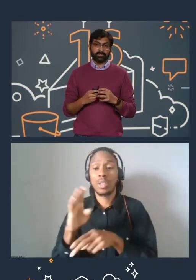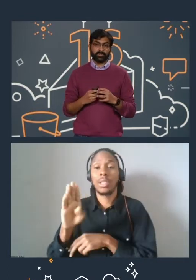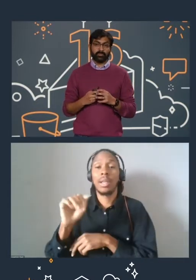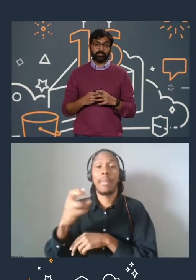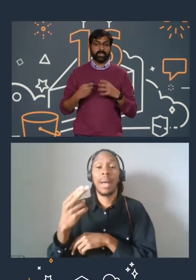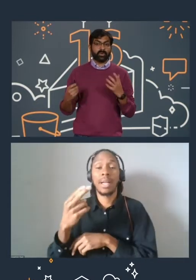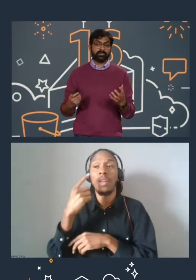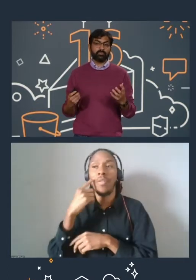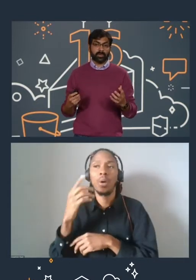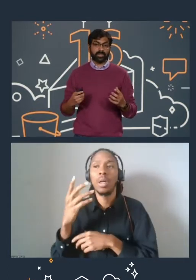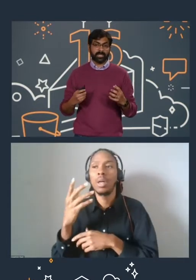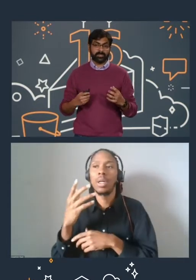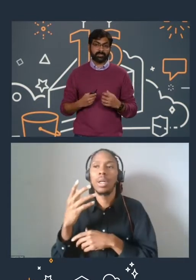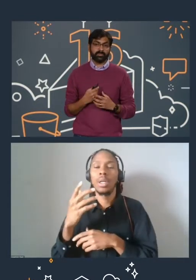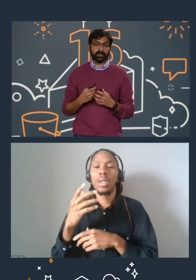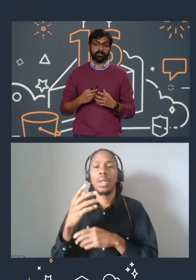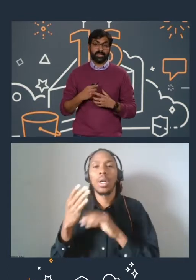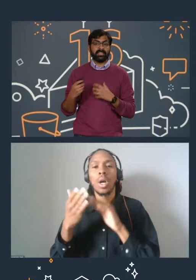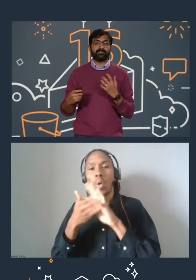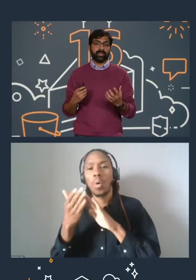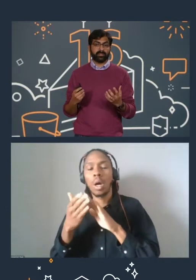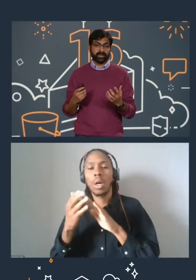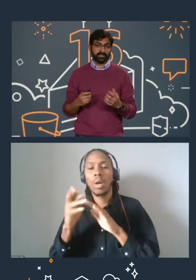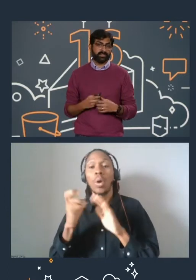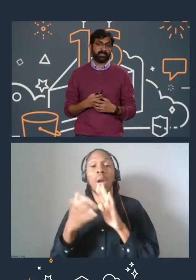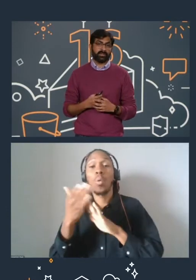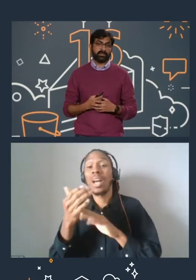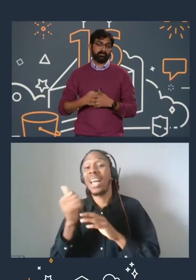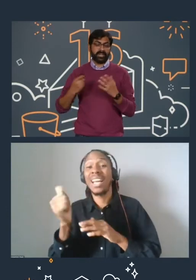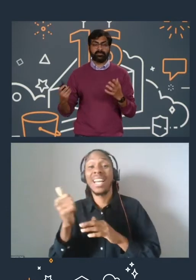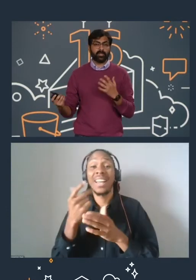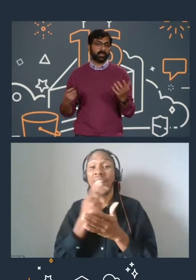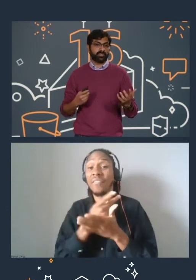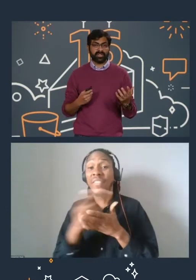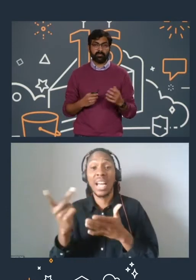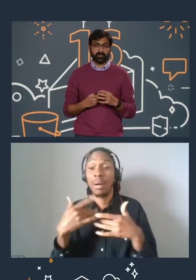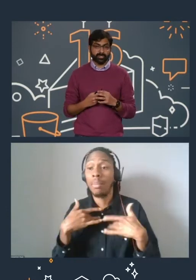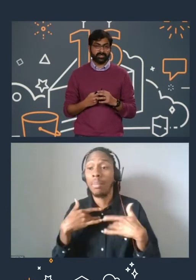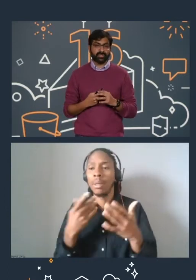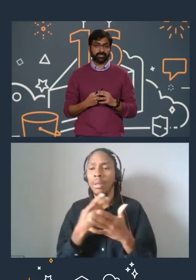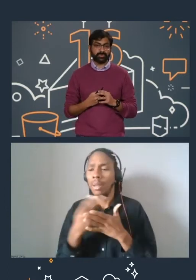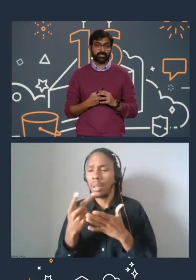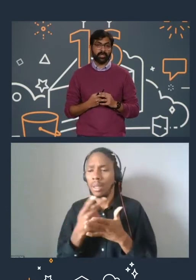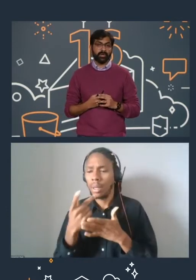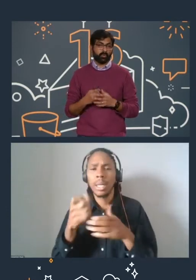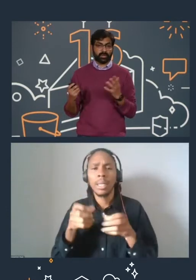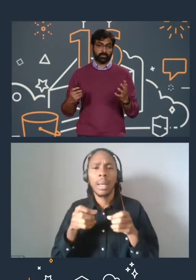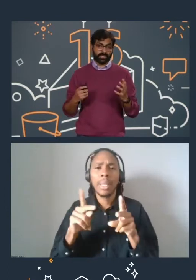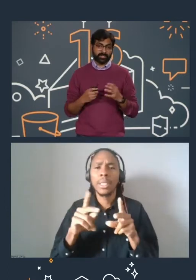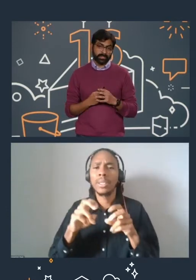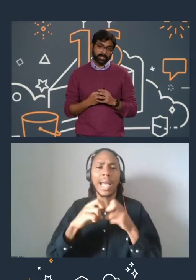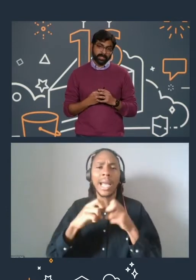to rerun replication of any failed events that might have failed because of any permissions issues or otherwise.